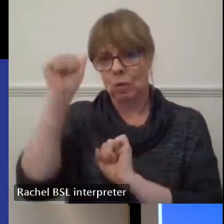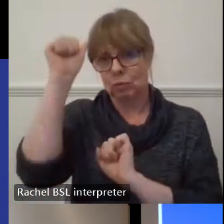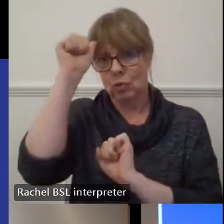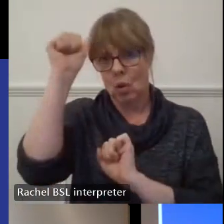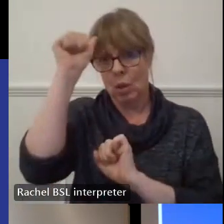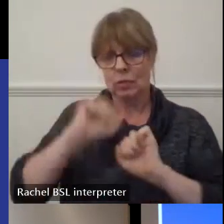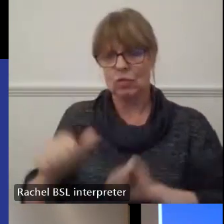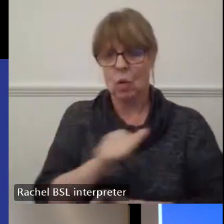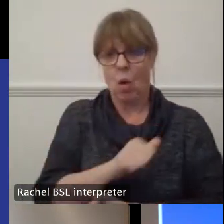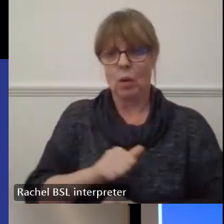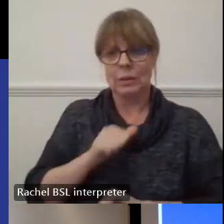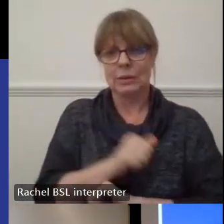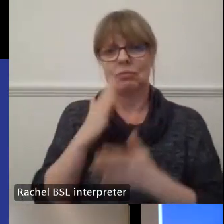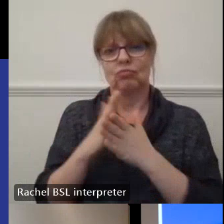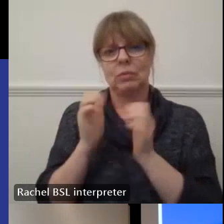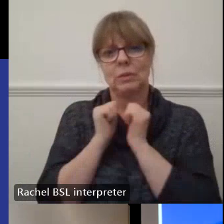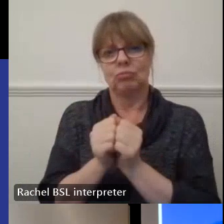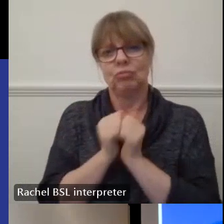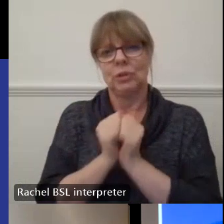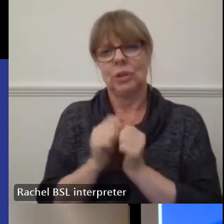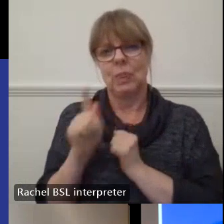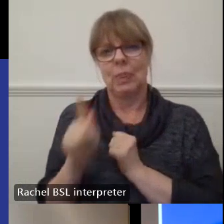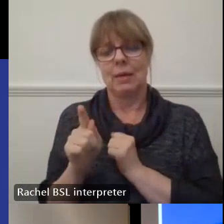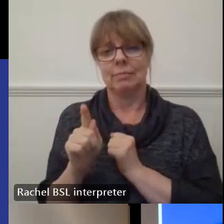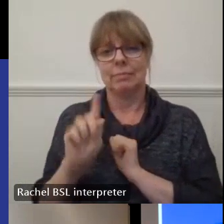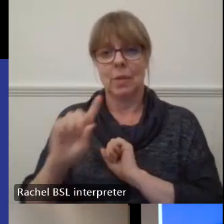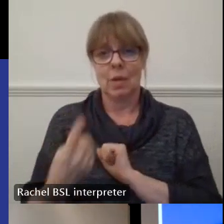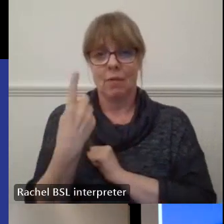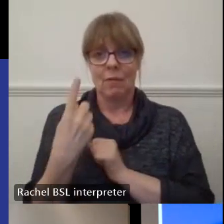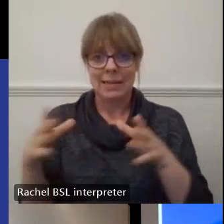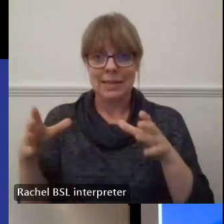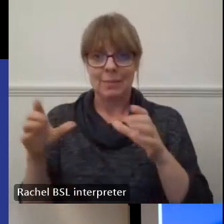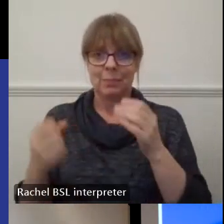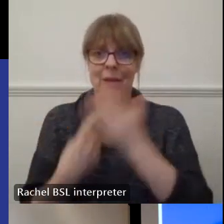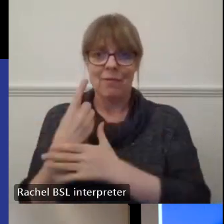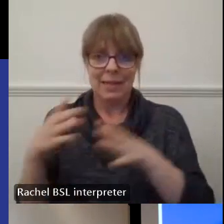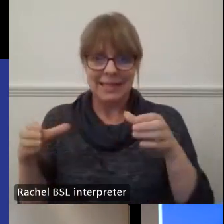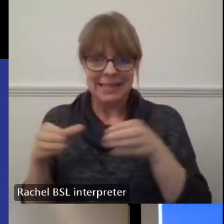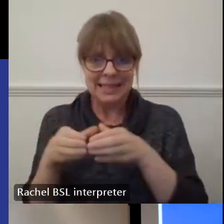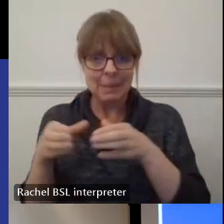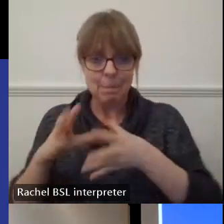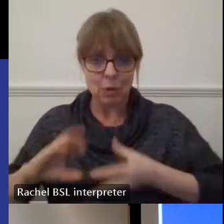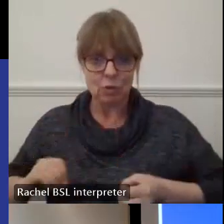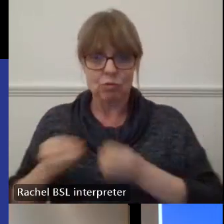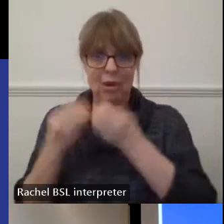It's really appreciated. To the events team, thank you so much for everything. To colleagues that have helped on Teams,